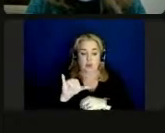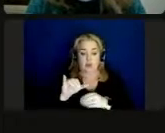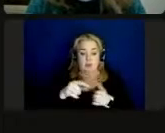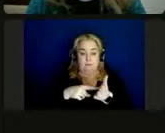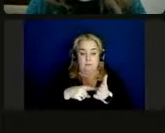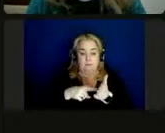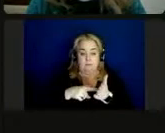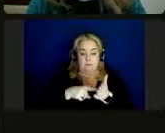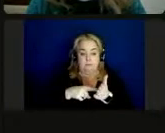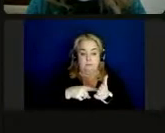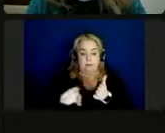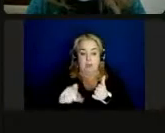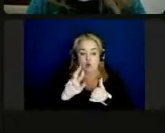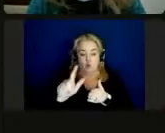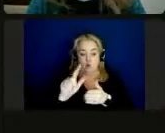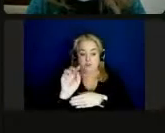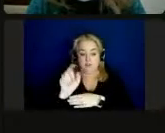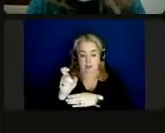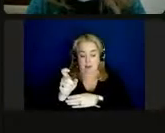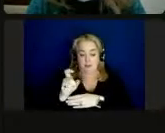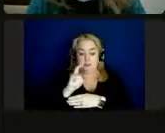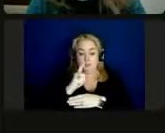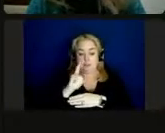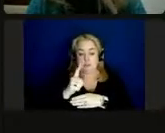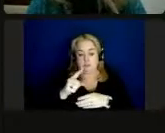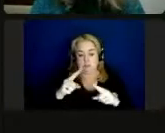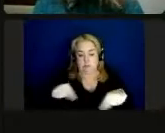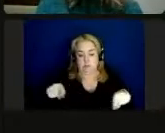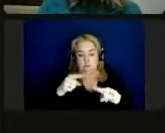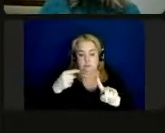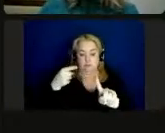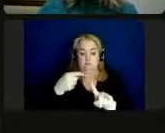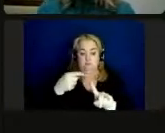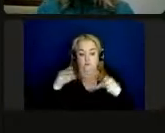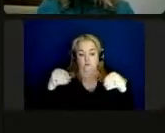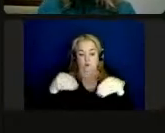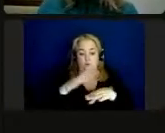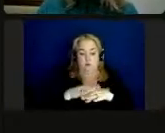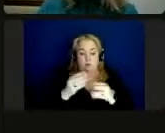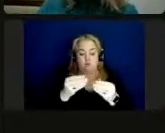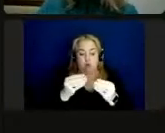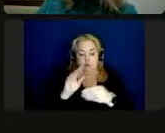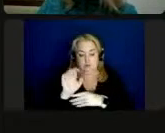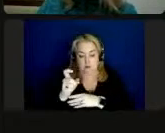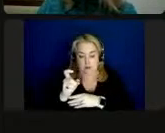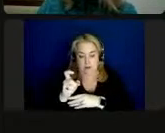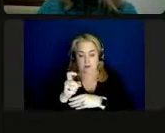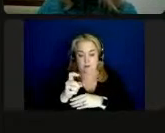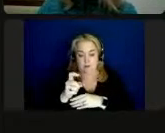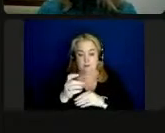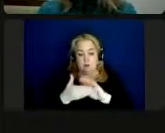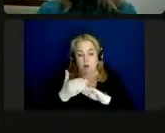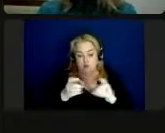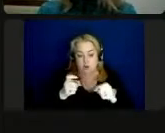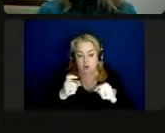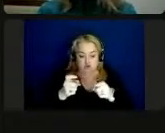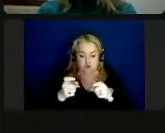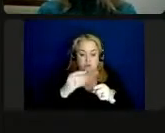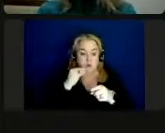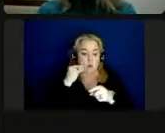JUST PUT IN PERSPECTIVE AN